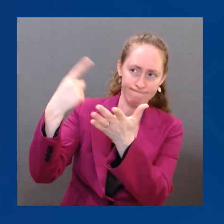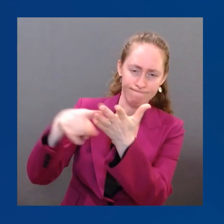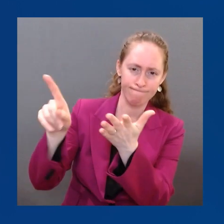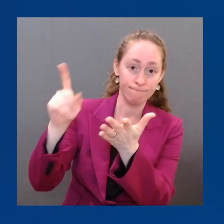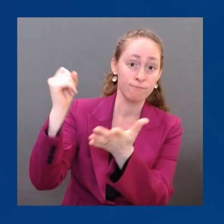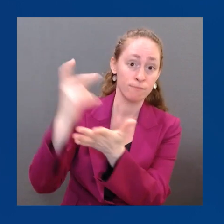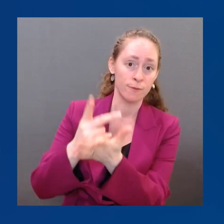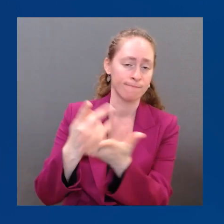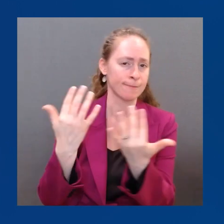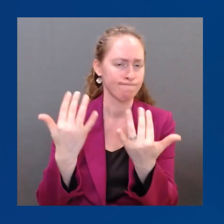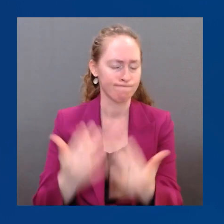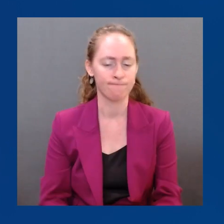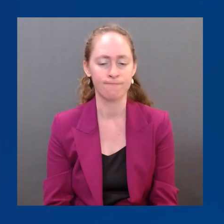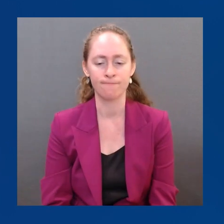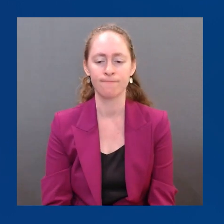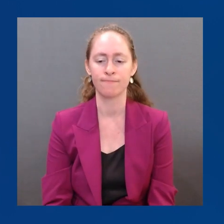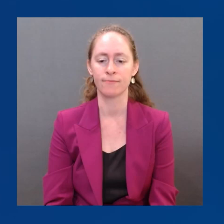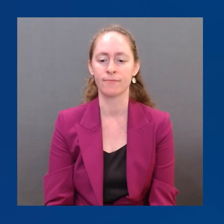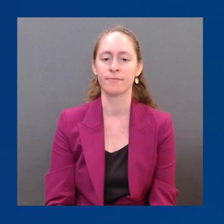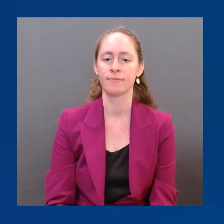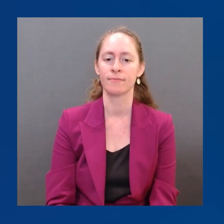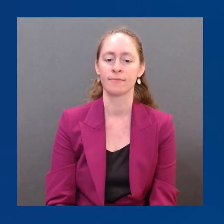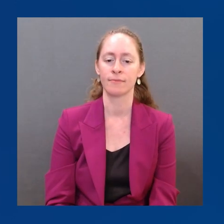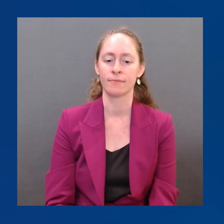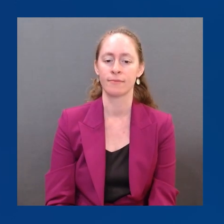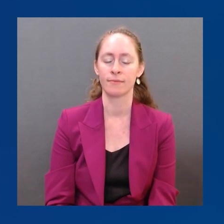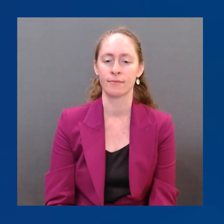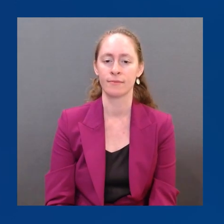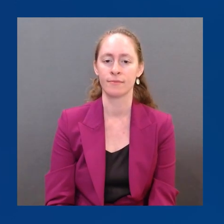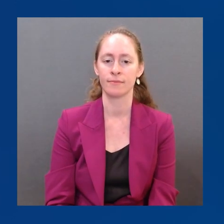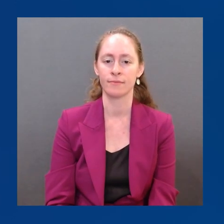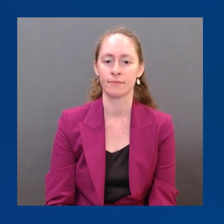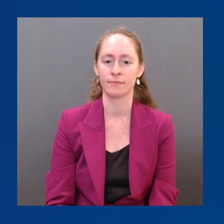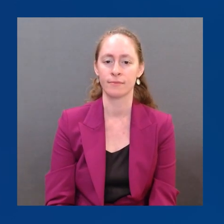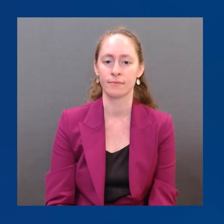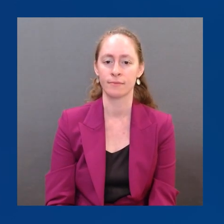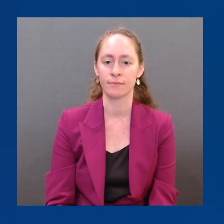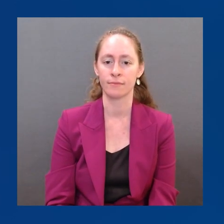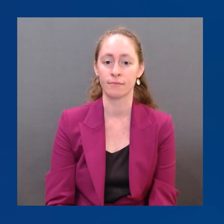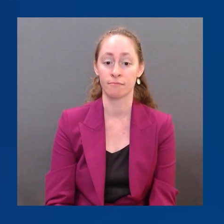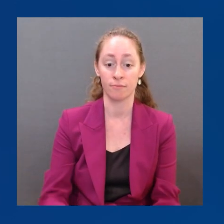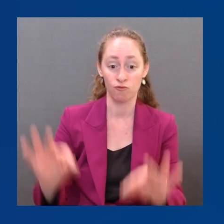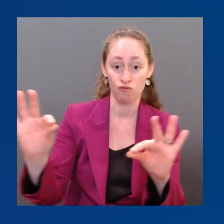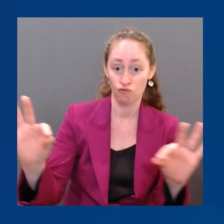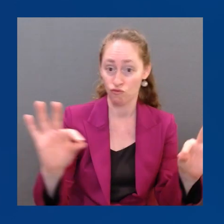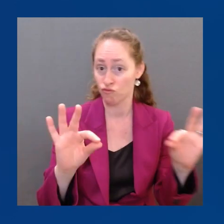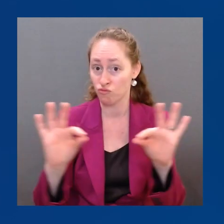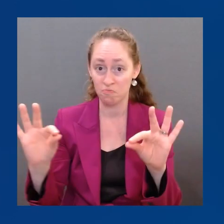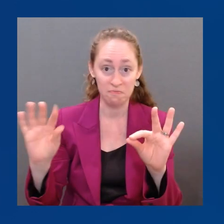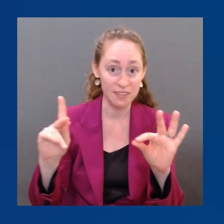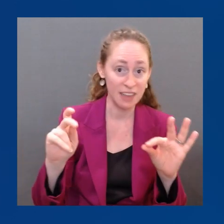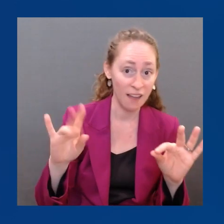Dr. Jha: All right. So, I think, Kevin, are we -- I think we're done with Q&A, so let me just wrap up here by saying thank you all for joining us.